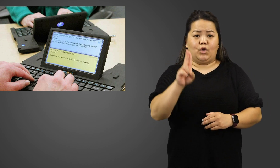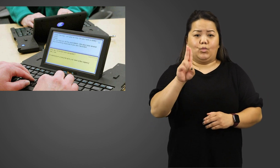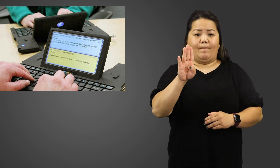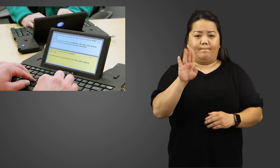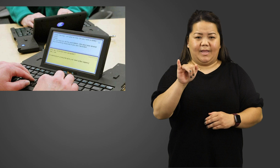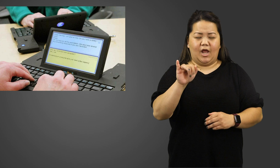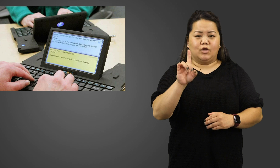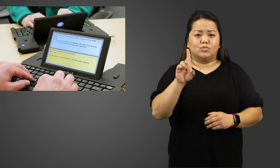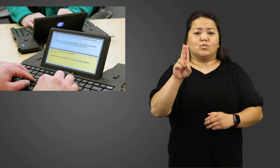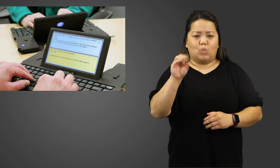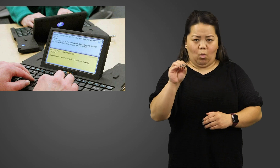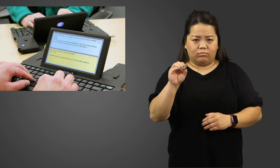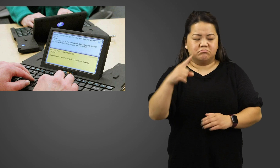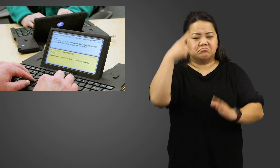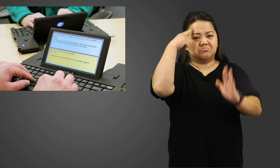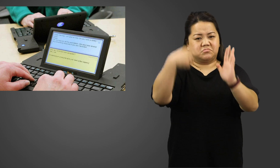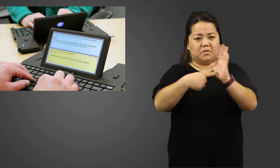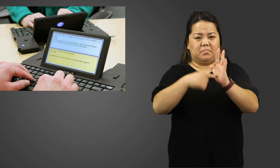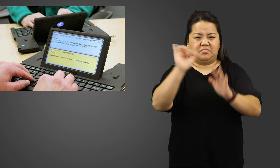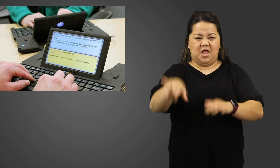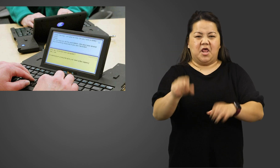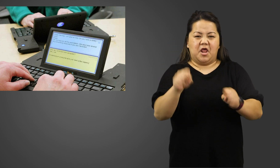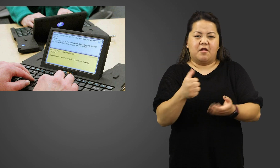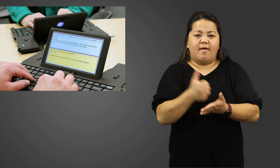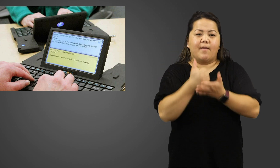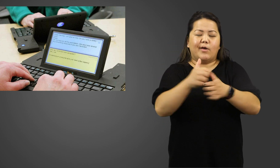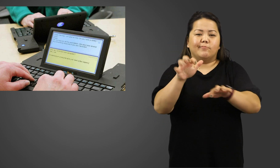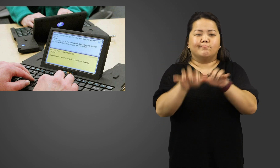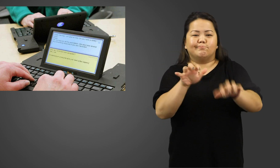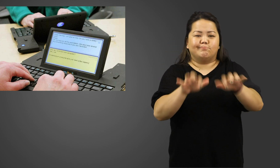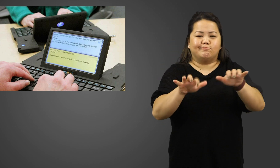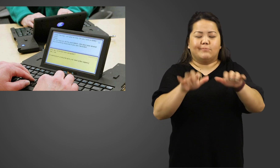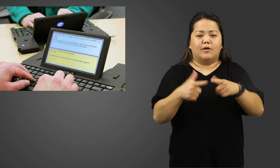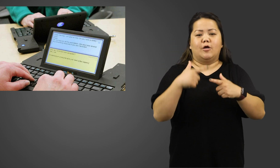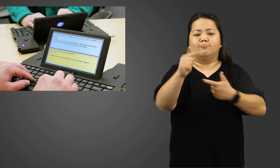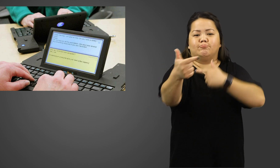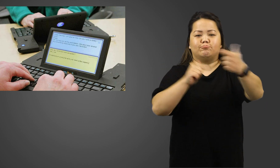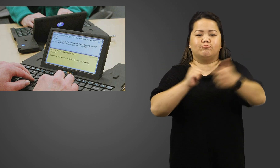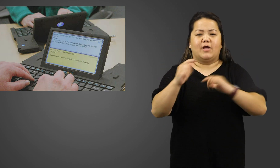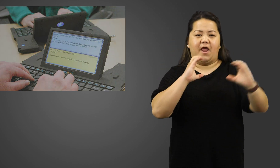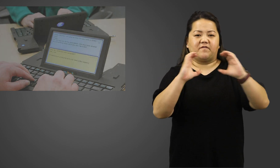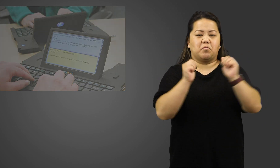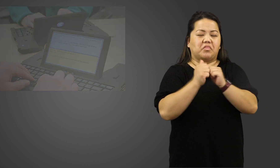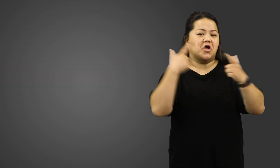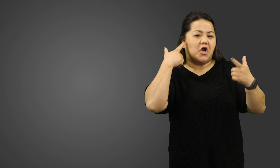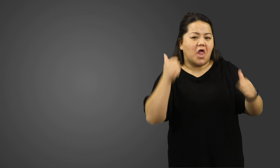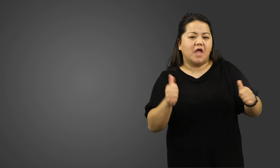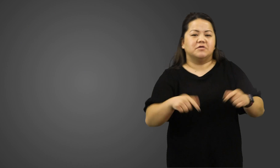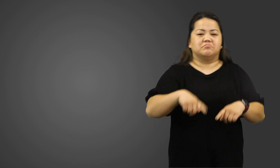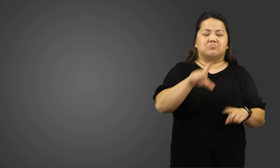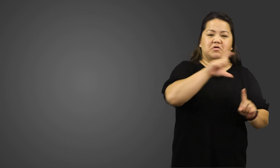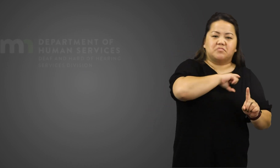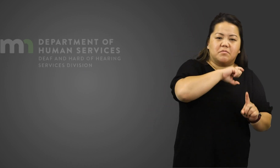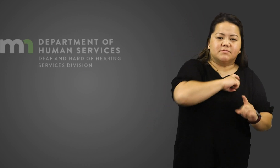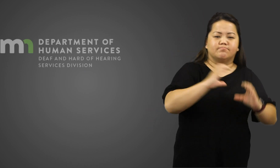Devices like the UbiDuo can aid in communication when needed.